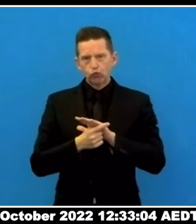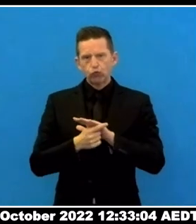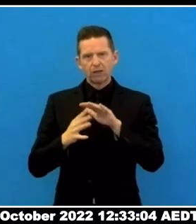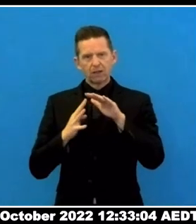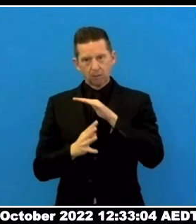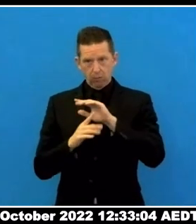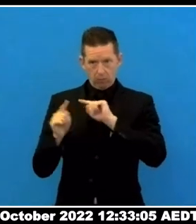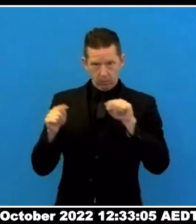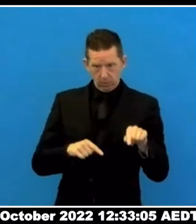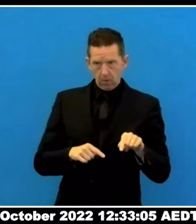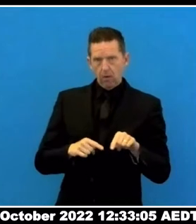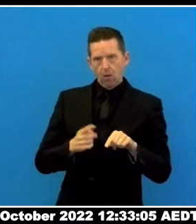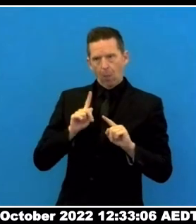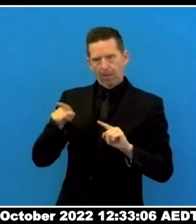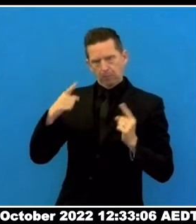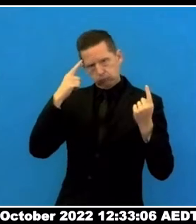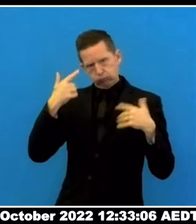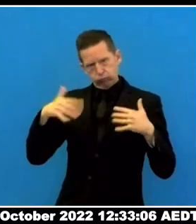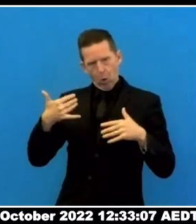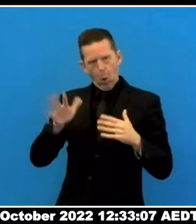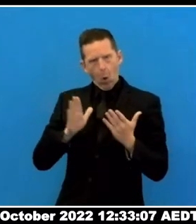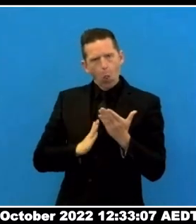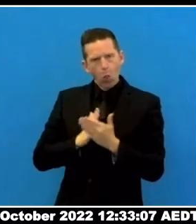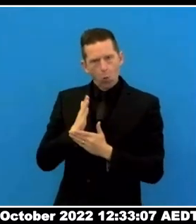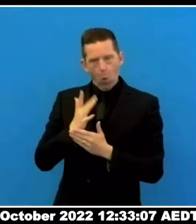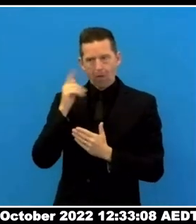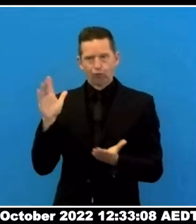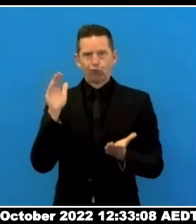in accessing what we might call the mainstream service systems.